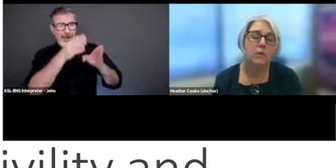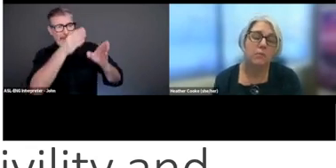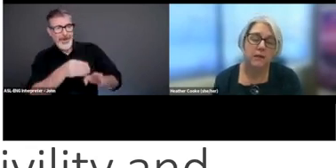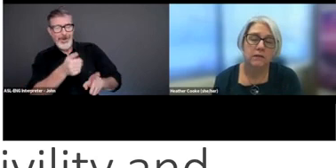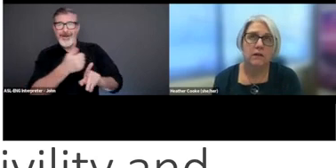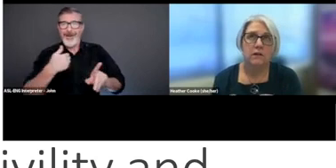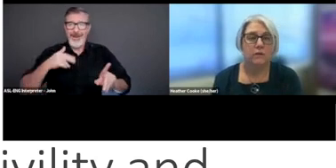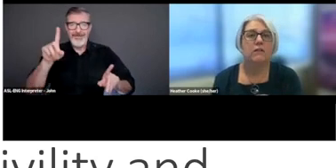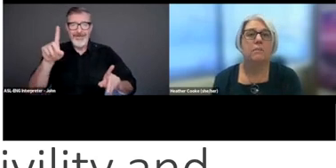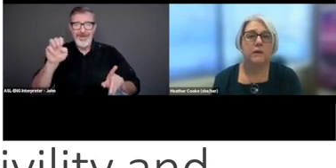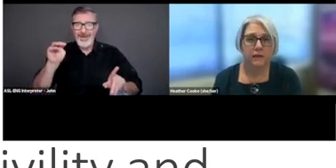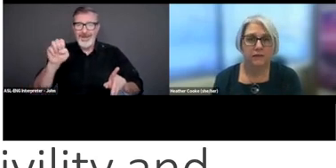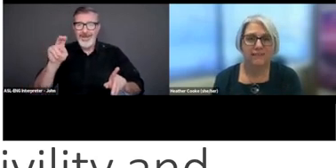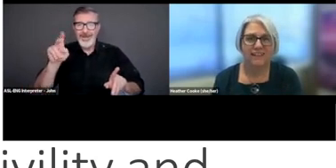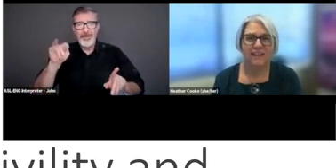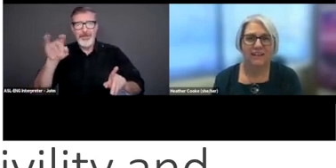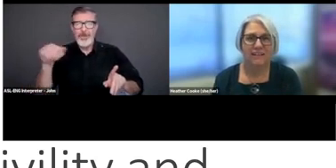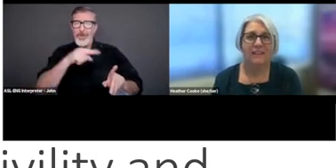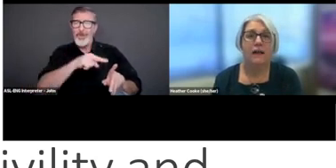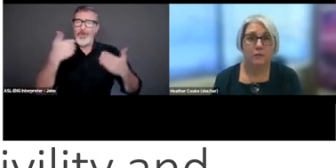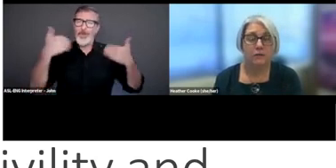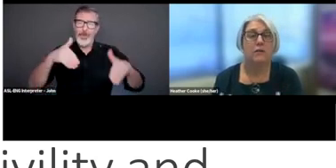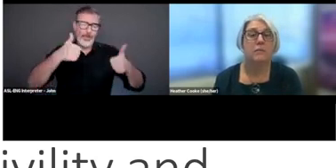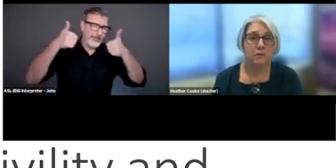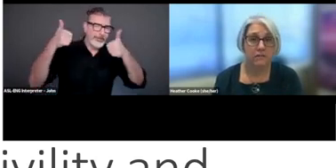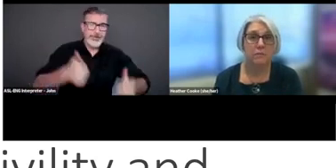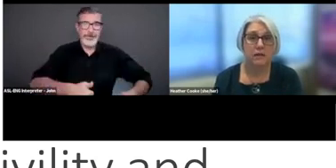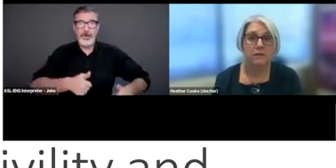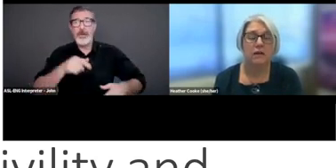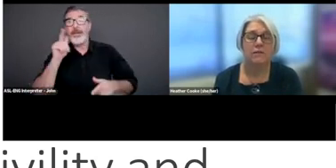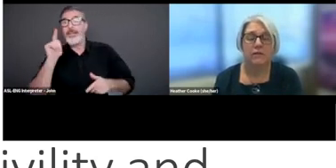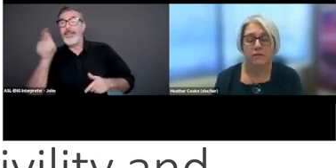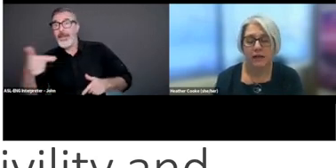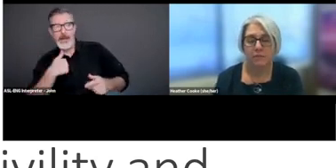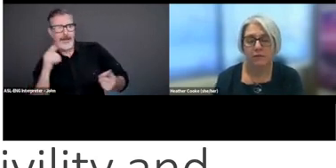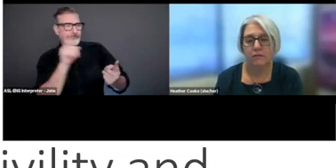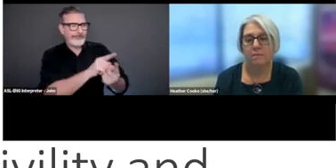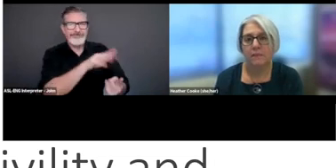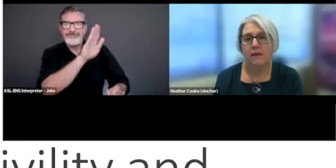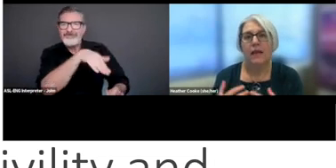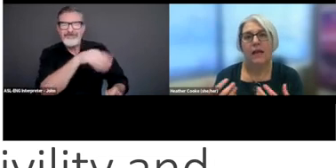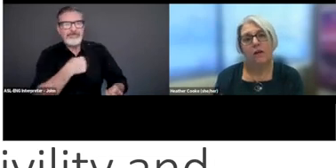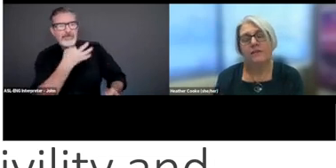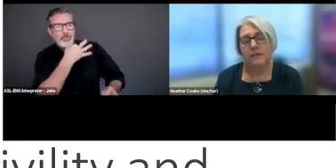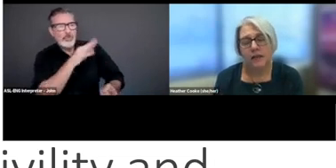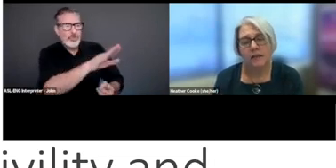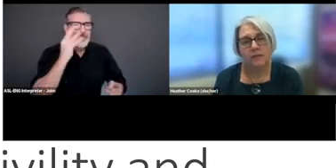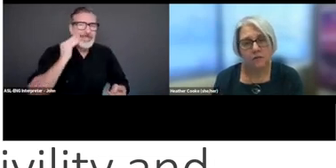it felt like in the moment to experience that abuse, to be the recipient of of that abuse. And obviously I needed to report